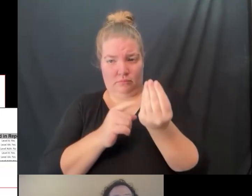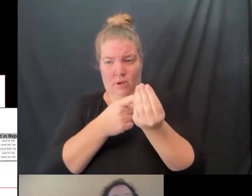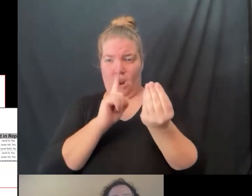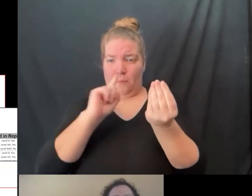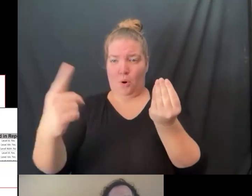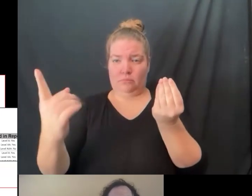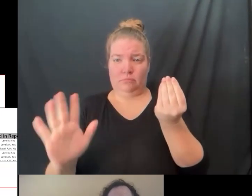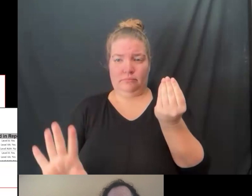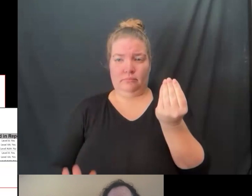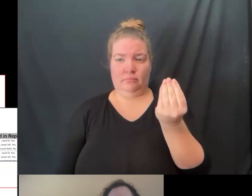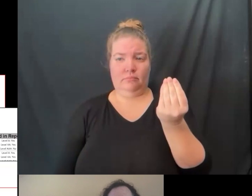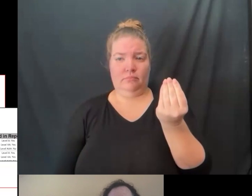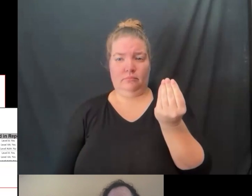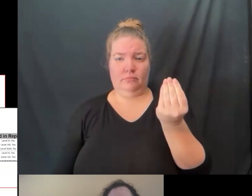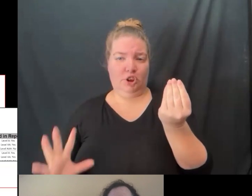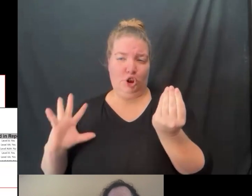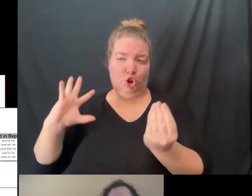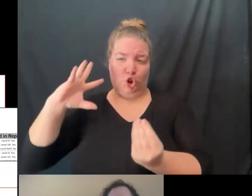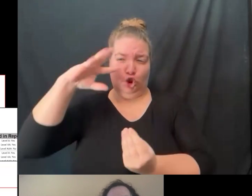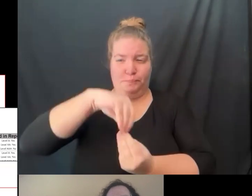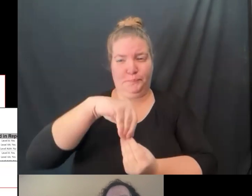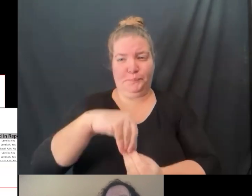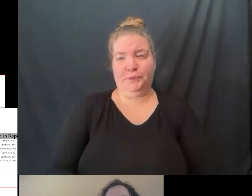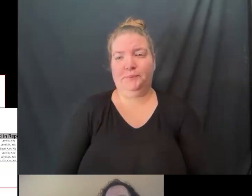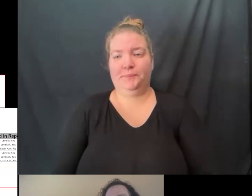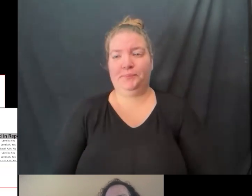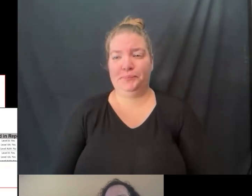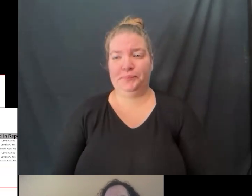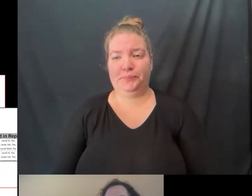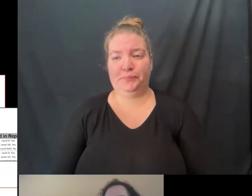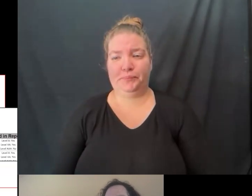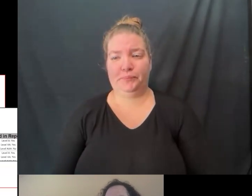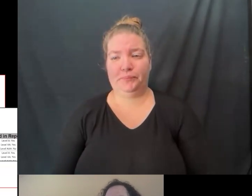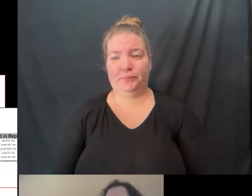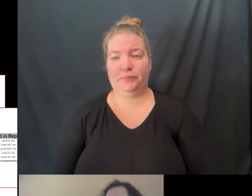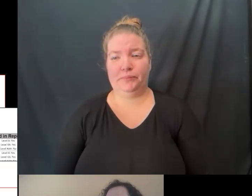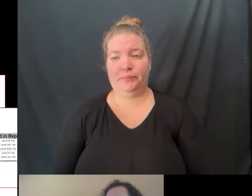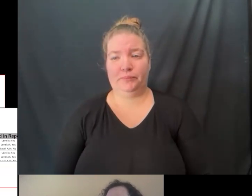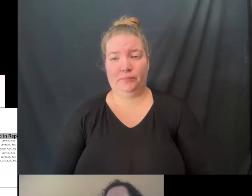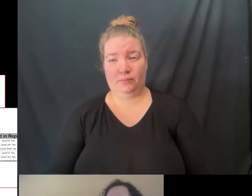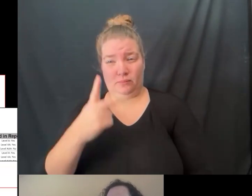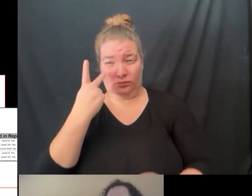in one standard document. However, when we're trying to show the detail of how